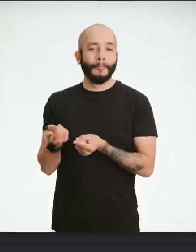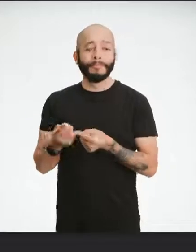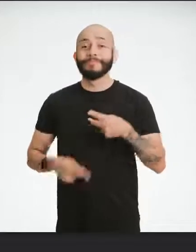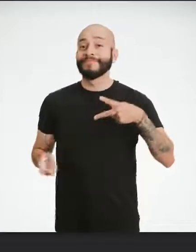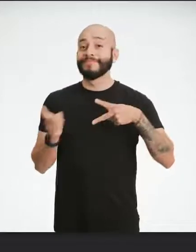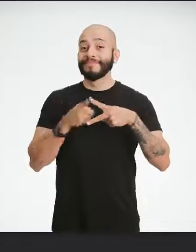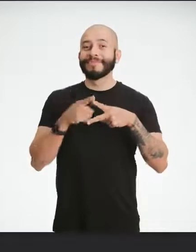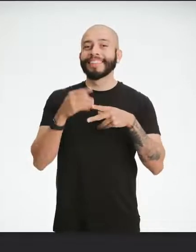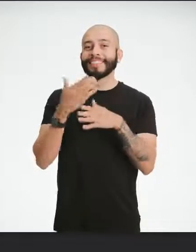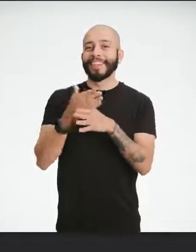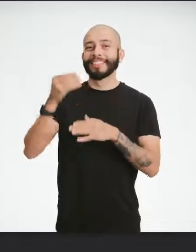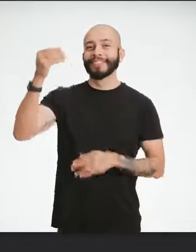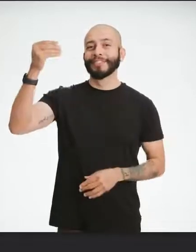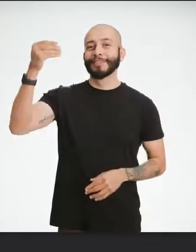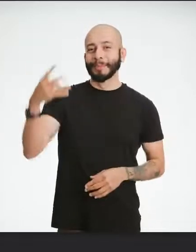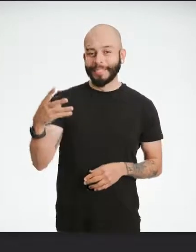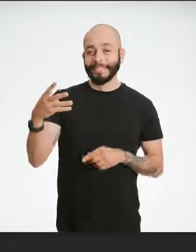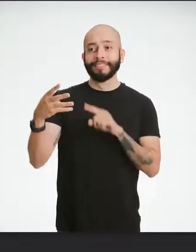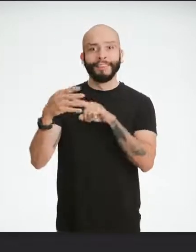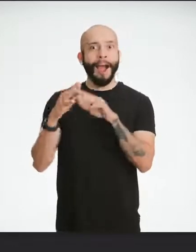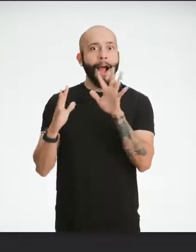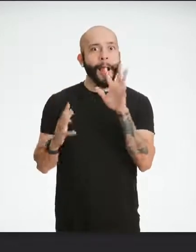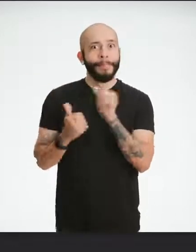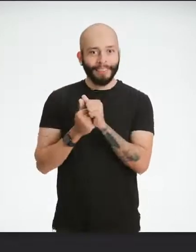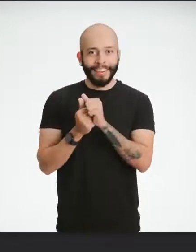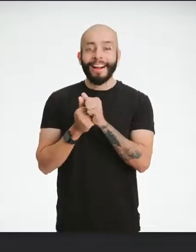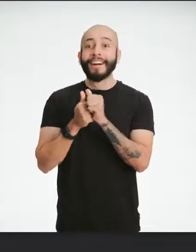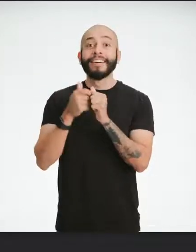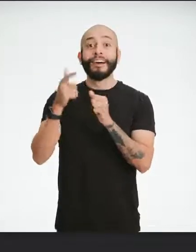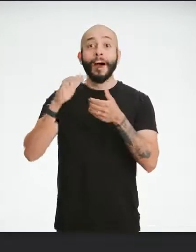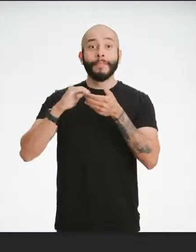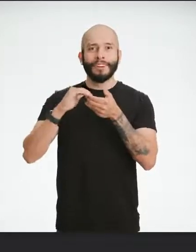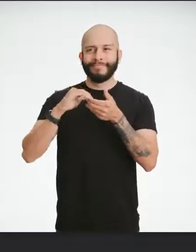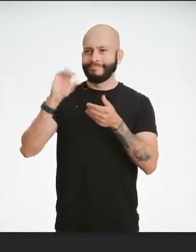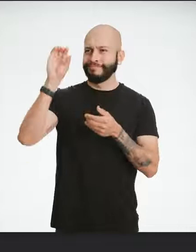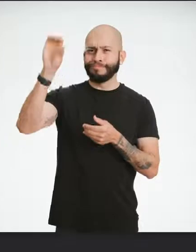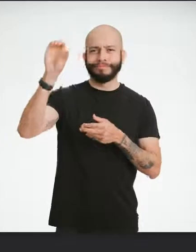One, the Share Sheet, which has been updated to put collaboration front and center, and